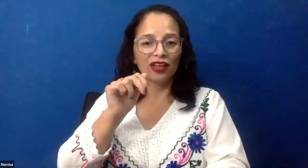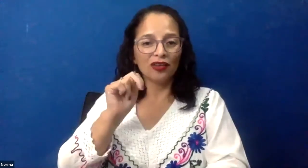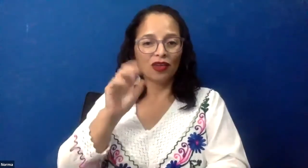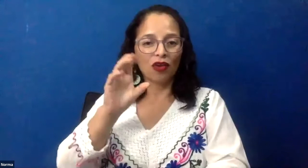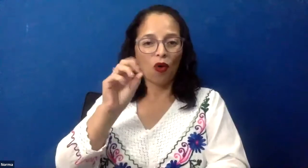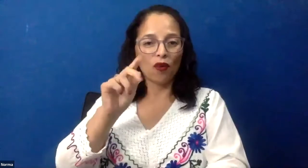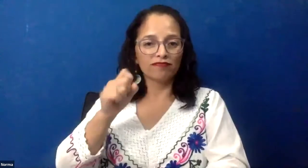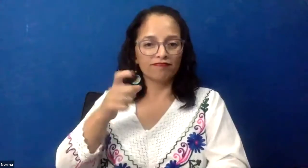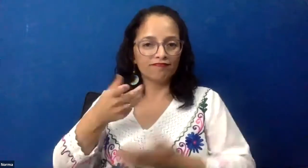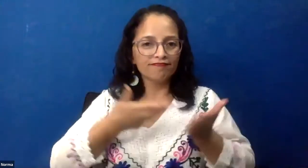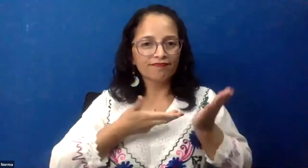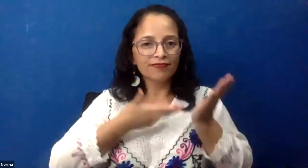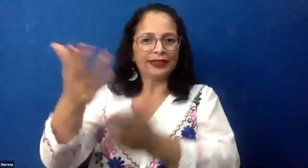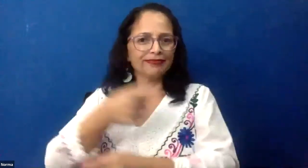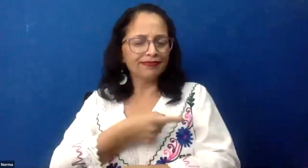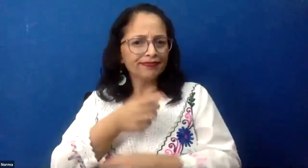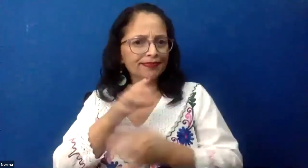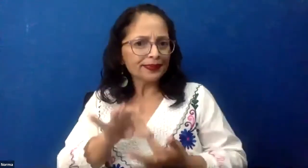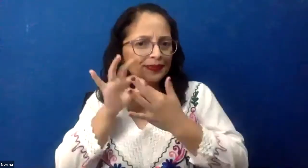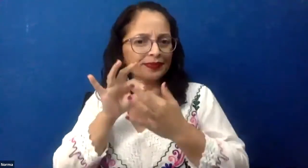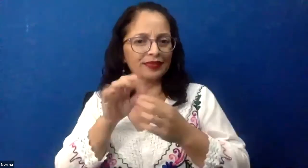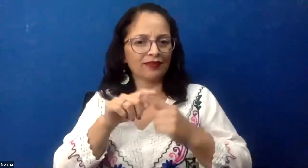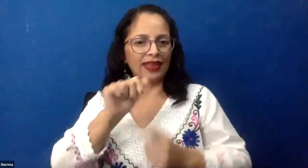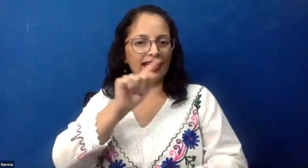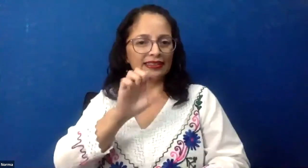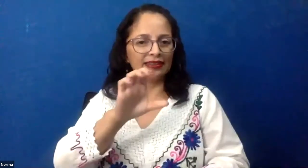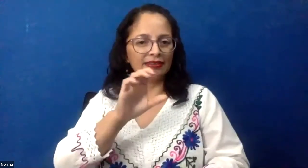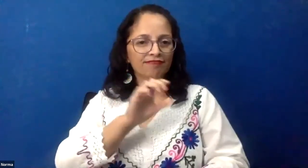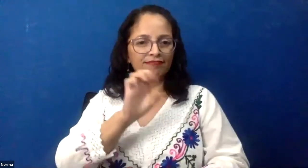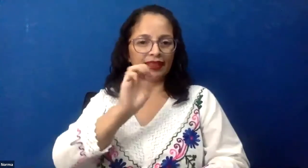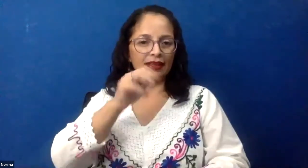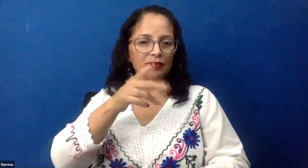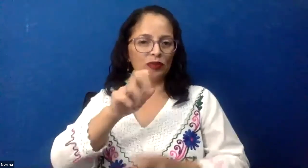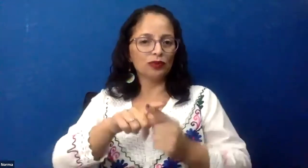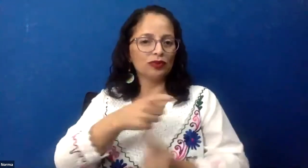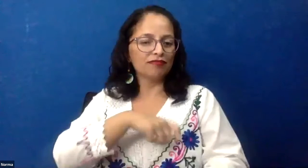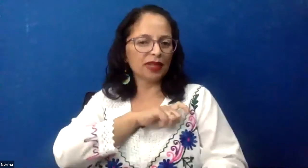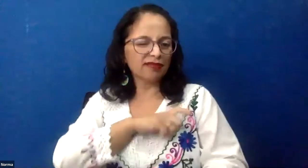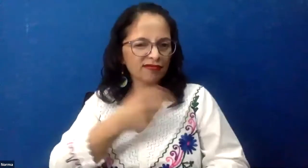Hernan Cortes brought his delicacy from the Aztec empire to Spain.